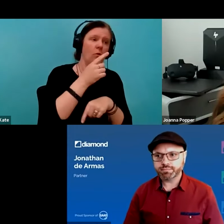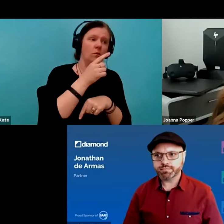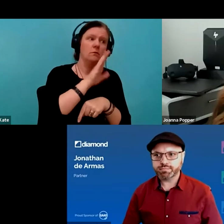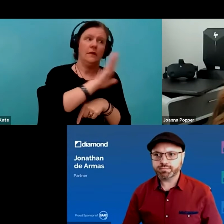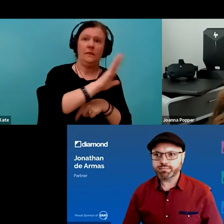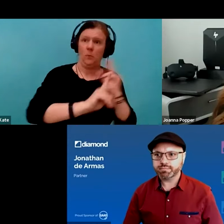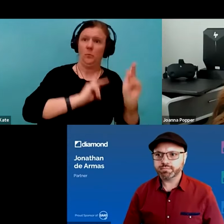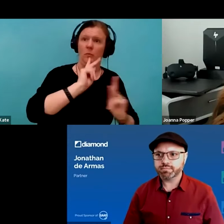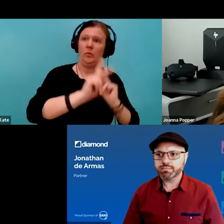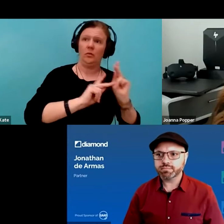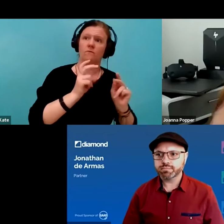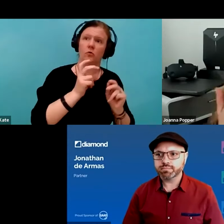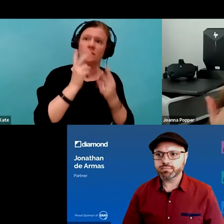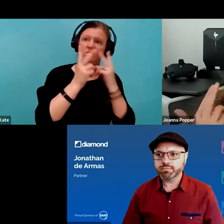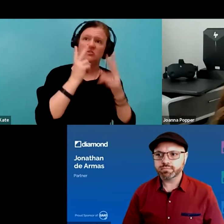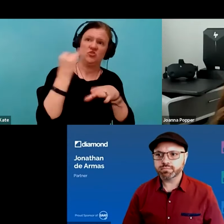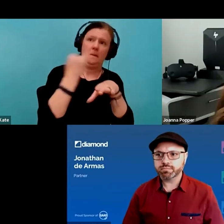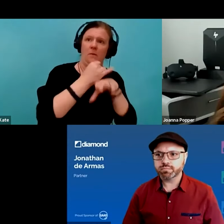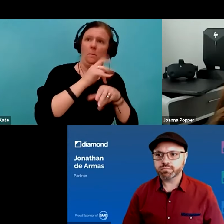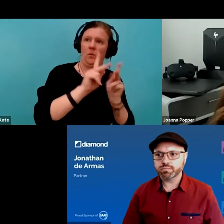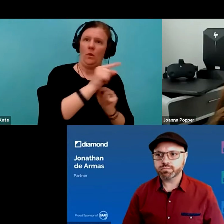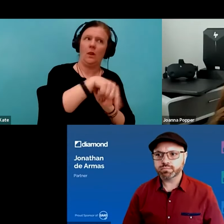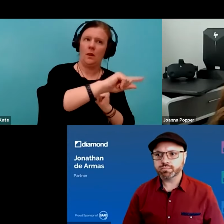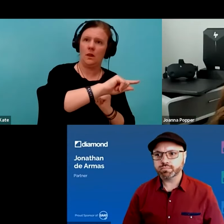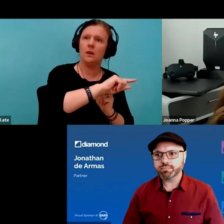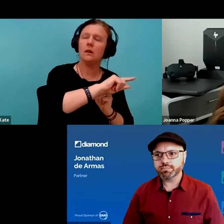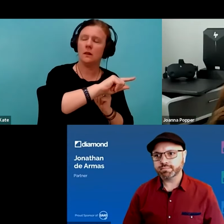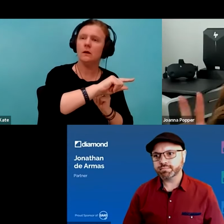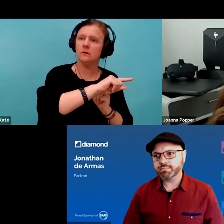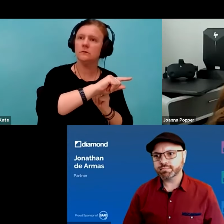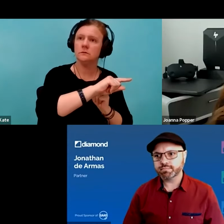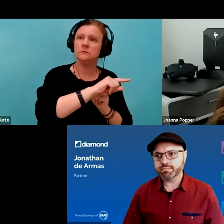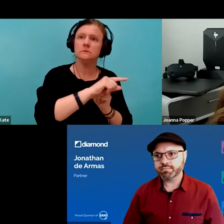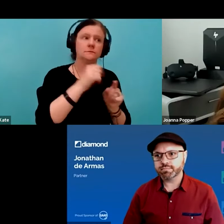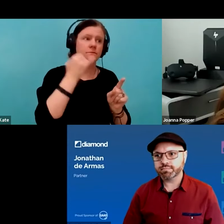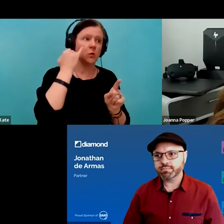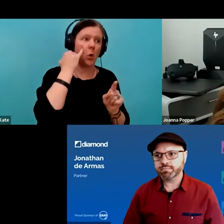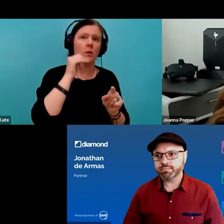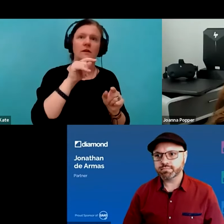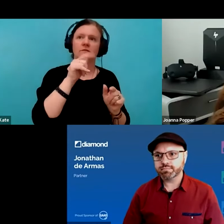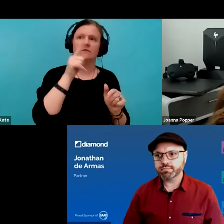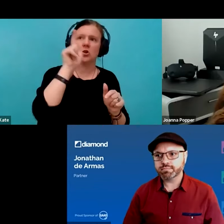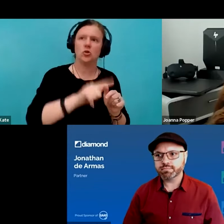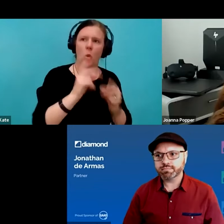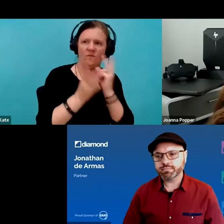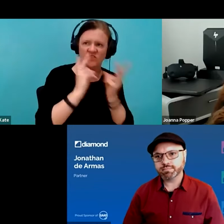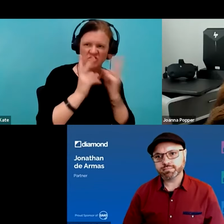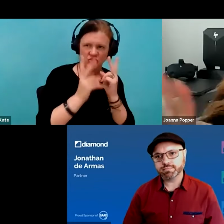Joanna Popper: For visually impaired and so are you know giving, giving people who are low cited the ability to